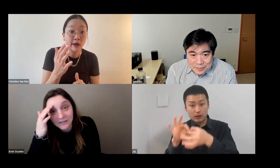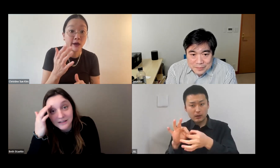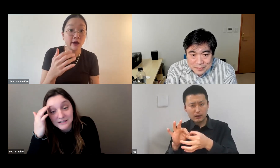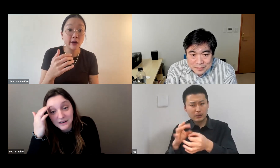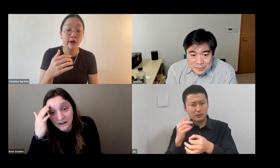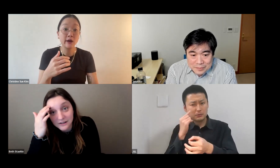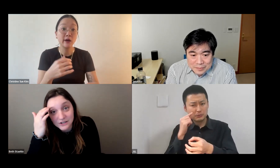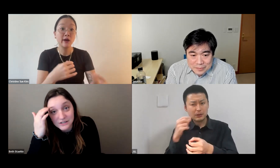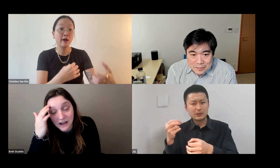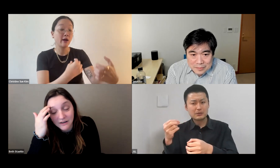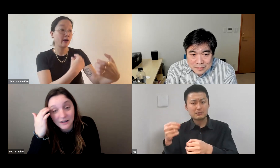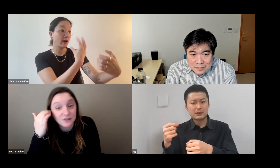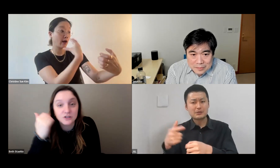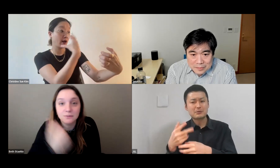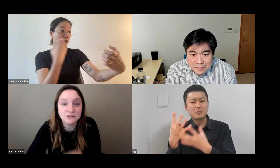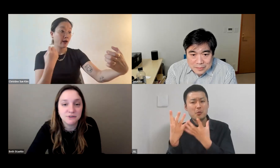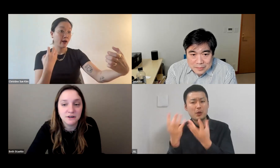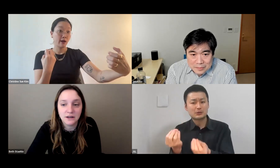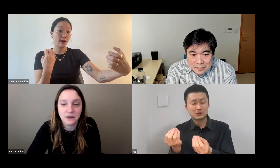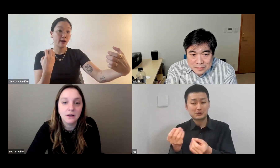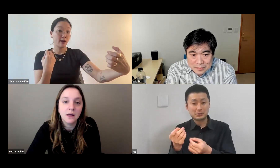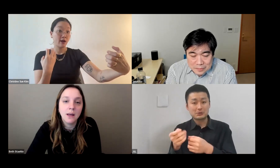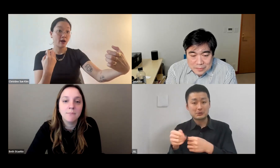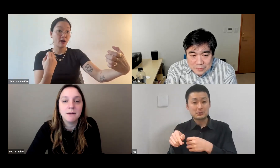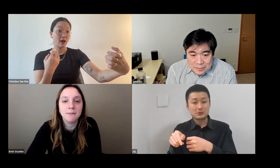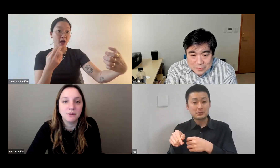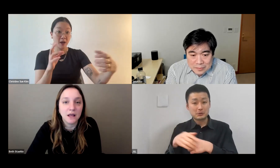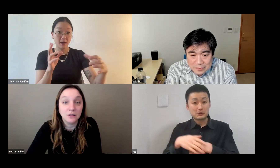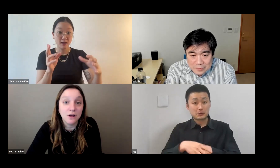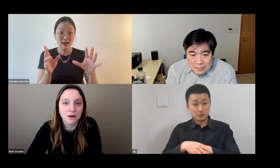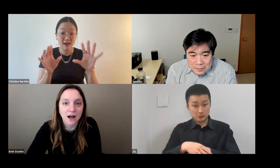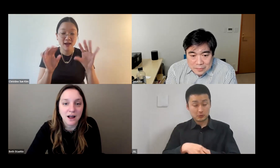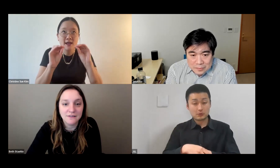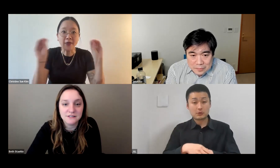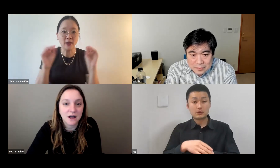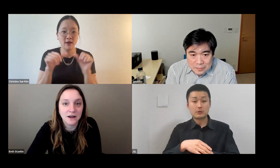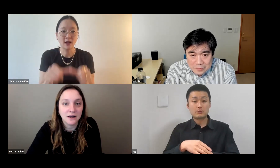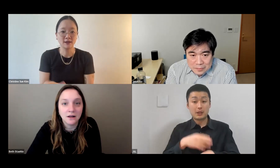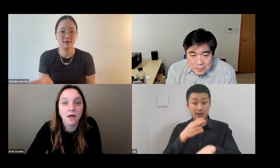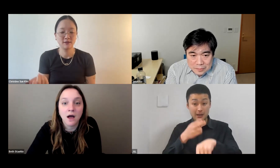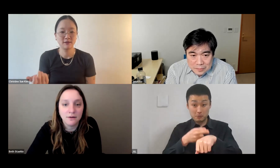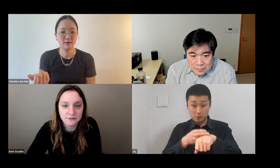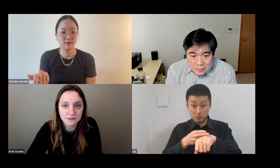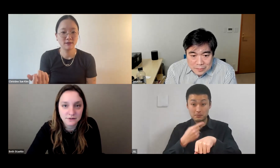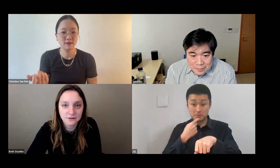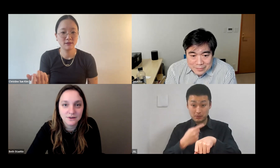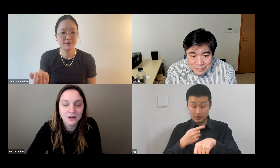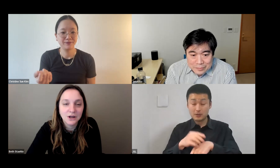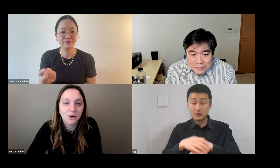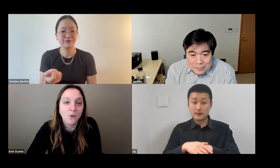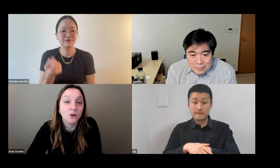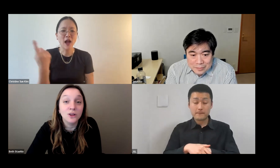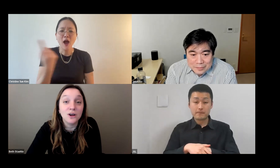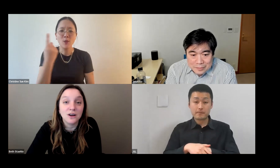These technologies get so much funding. People are like, “Look, I have signing gloves” or “Look,